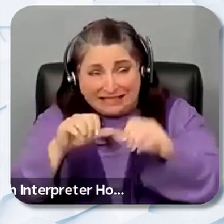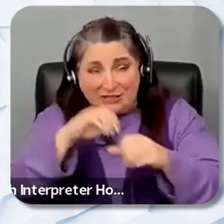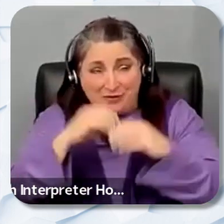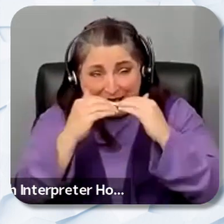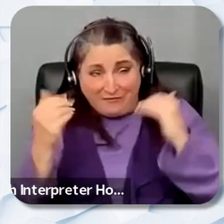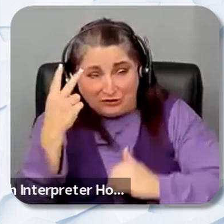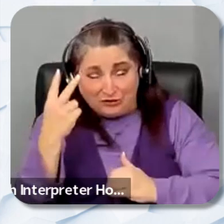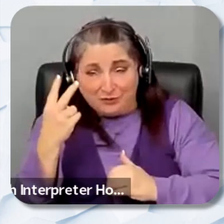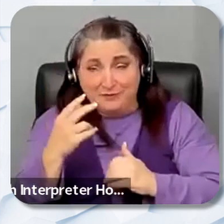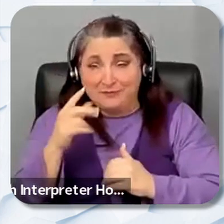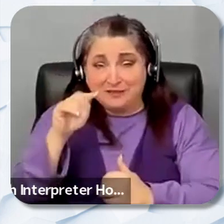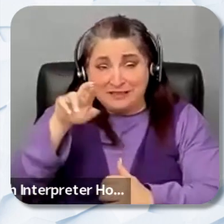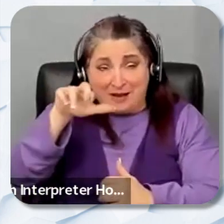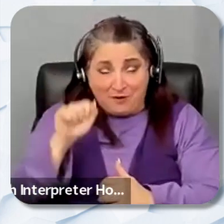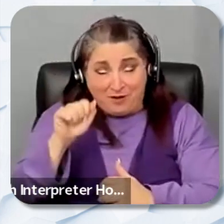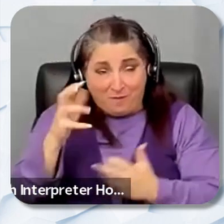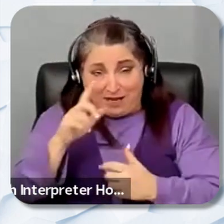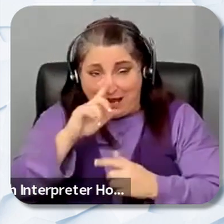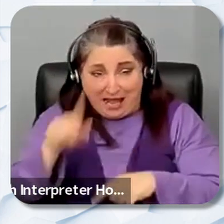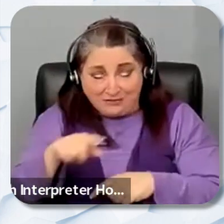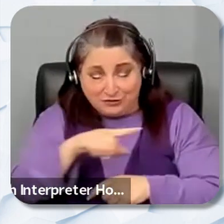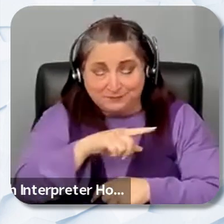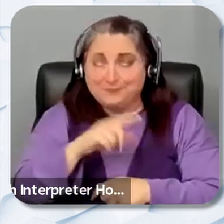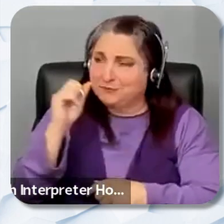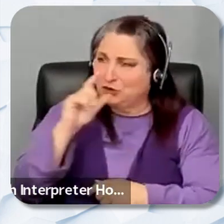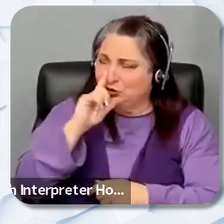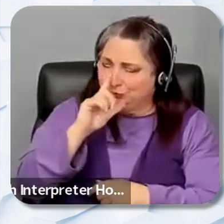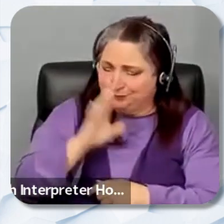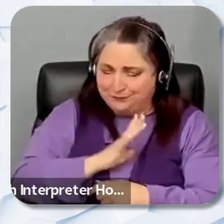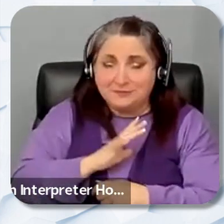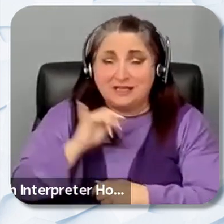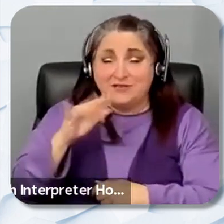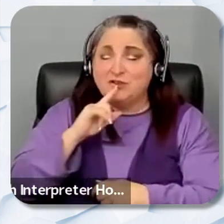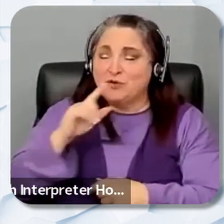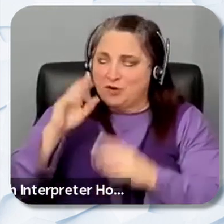would you like to answer that question? Sure. So if you were Targeted Level 2 last year